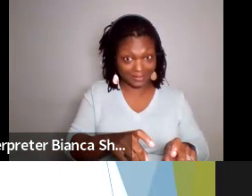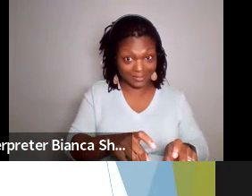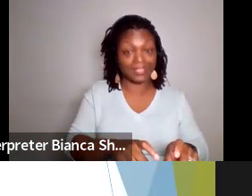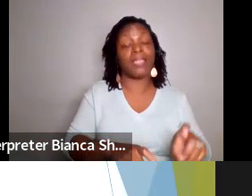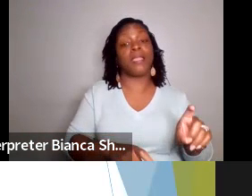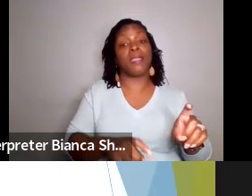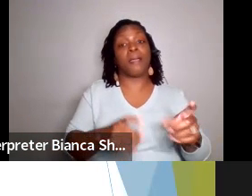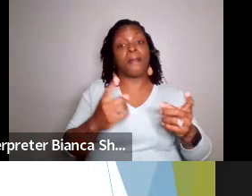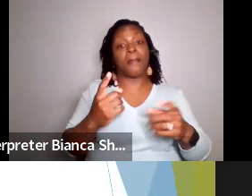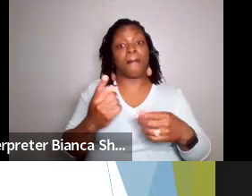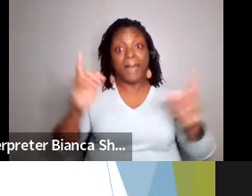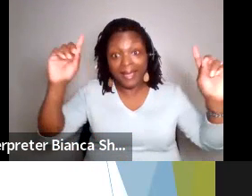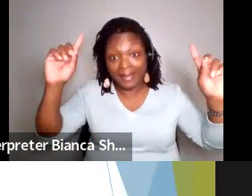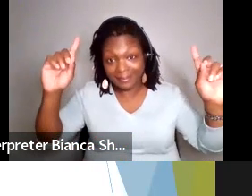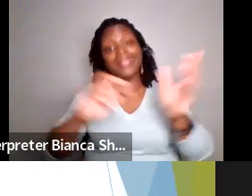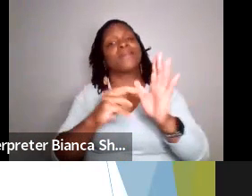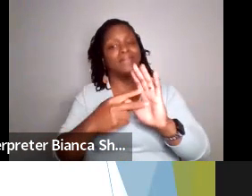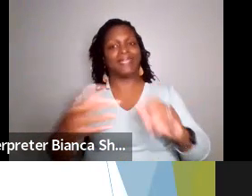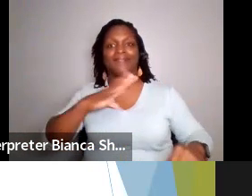We have to go, fix it, and then run a test again.